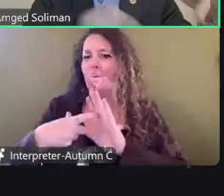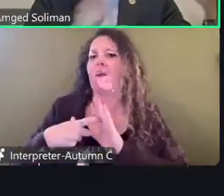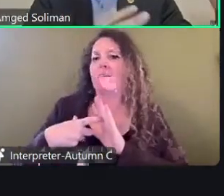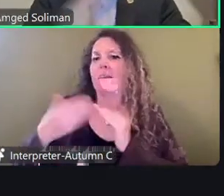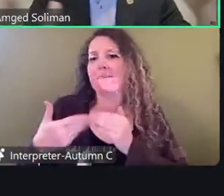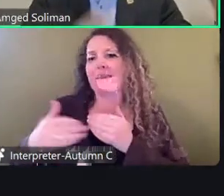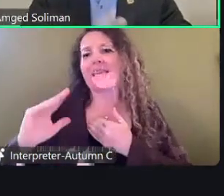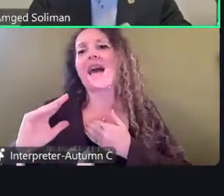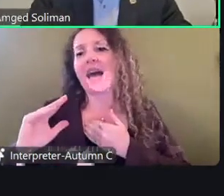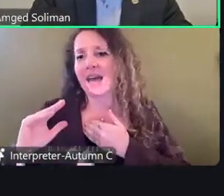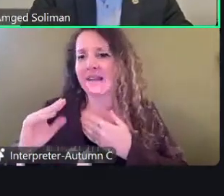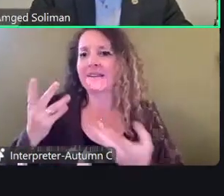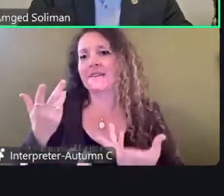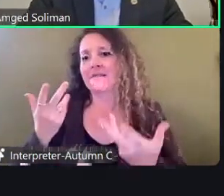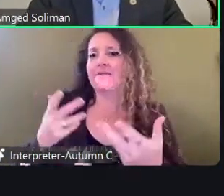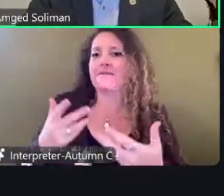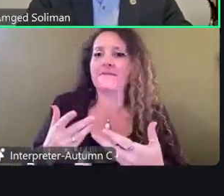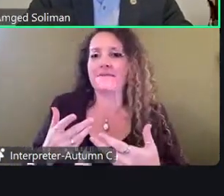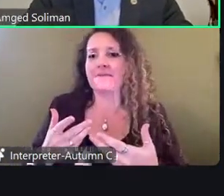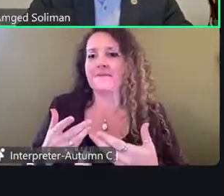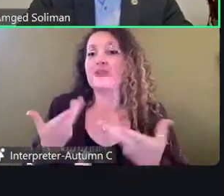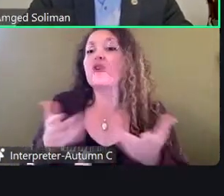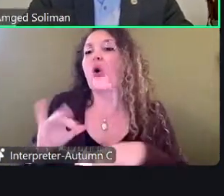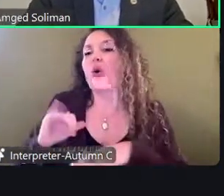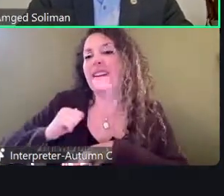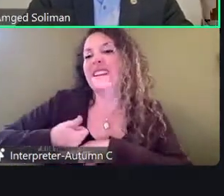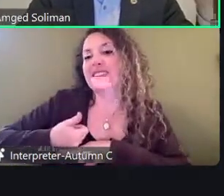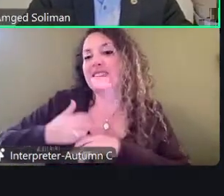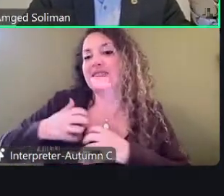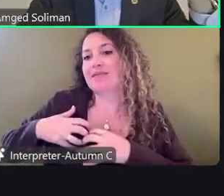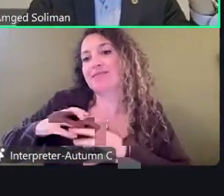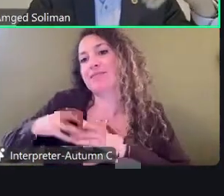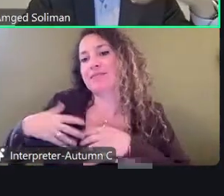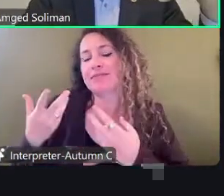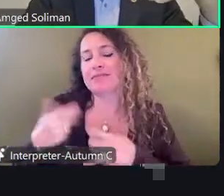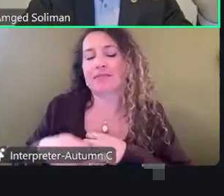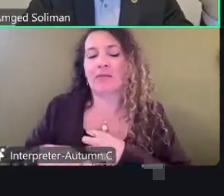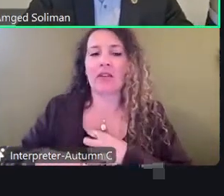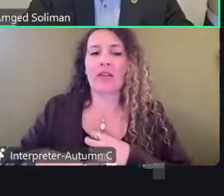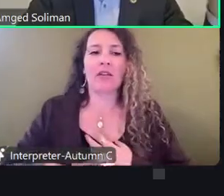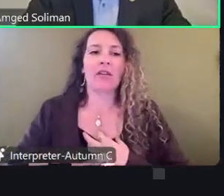the arguments of the ones that already exist. Uh now that's not to say that they're not being